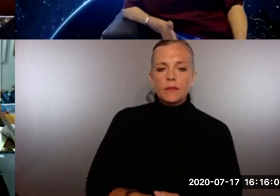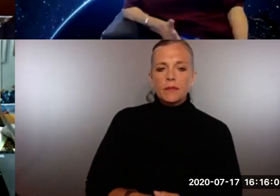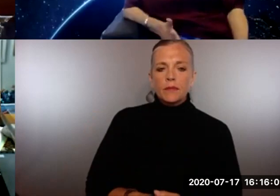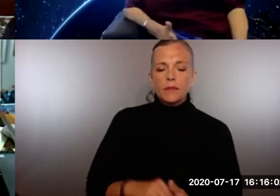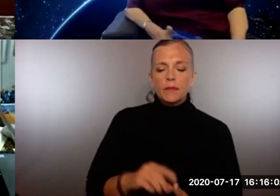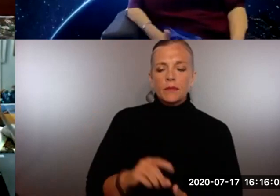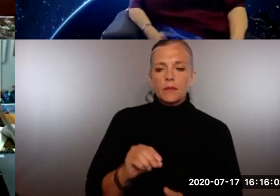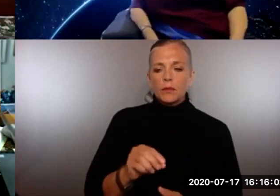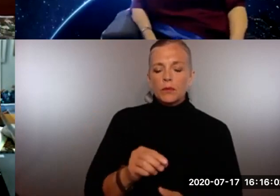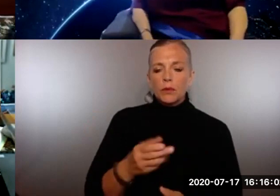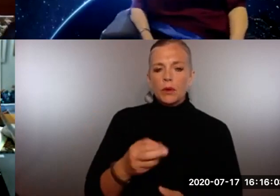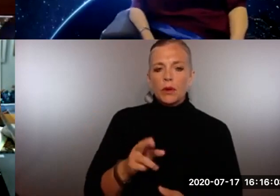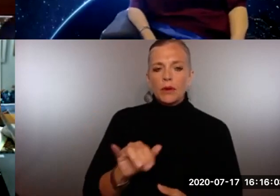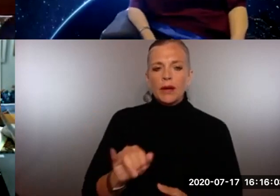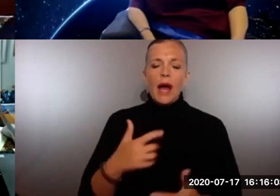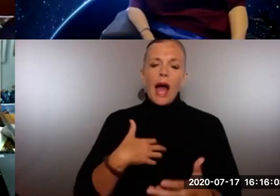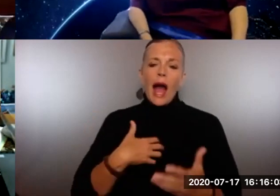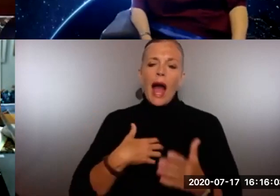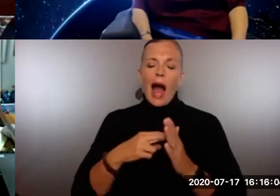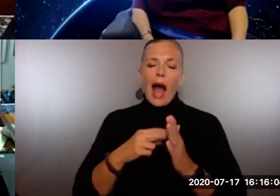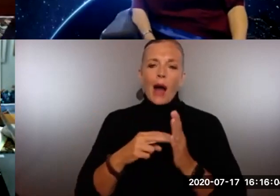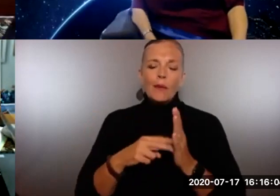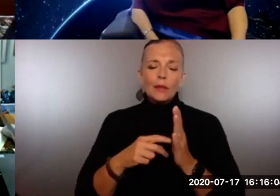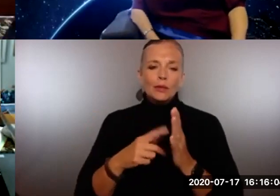I want to read you all a passage.